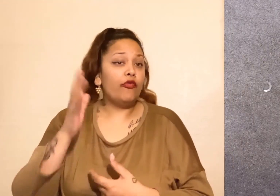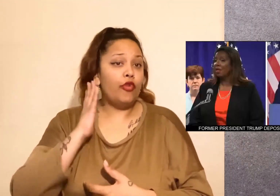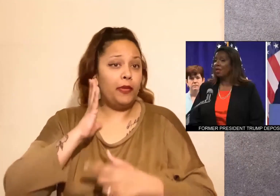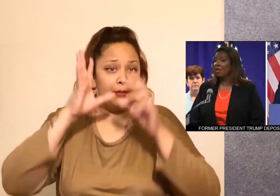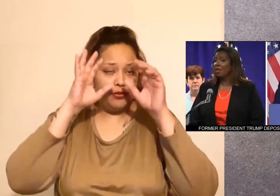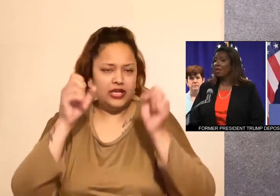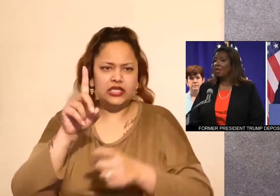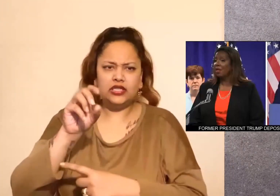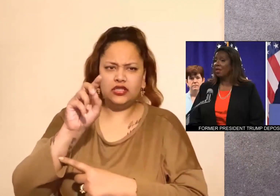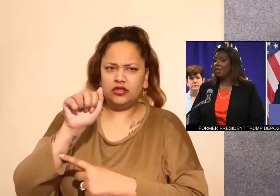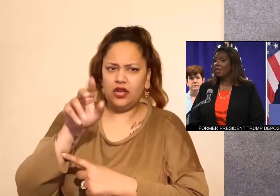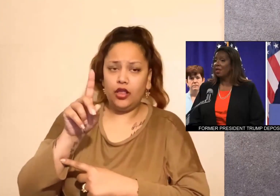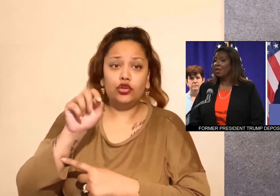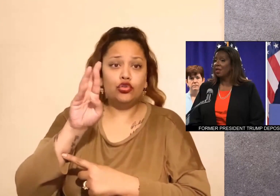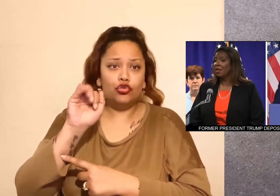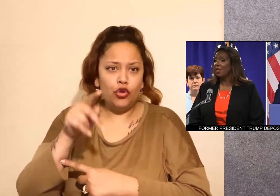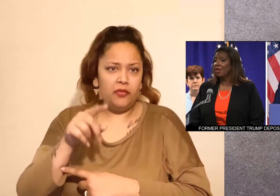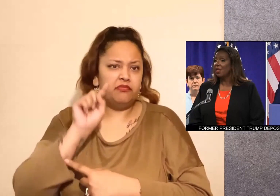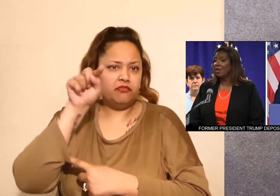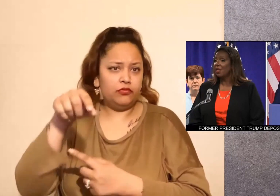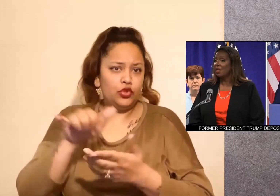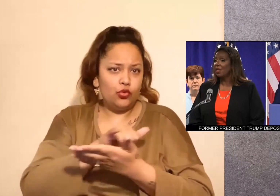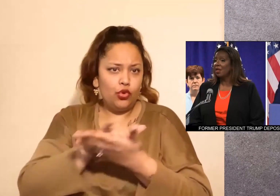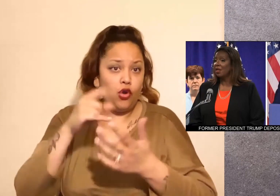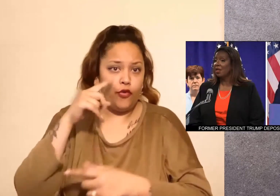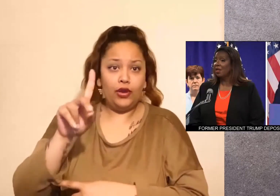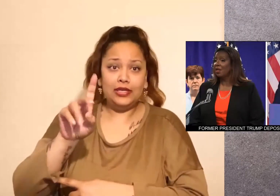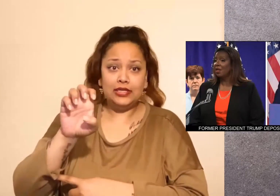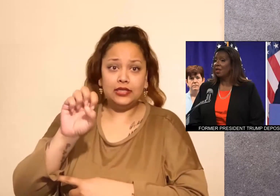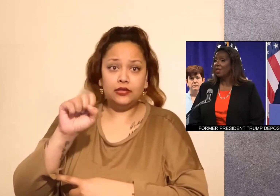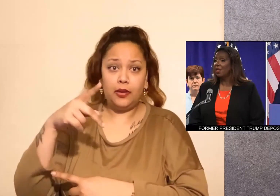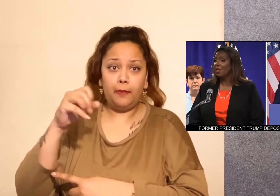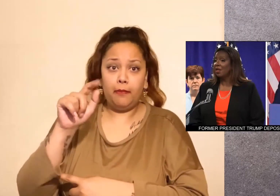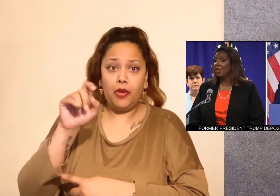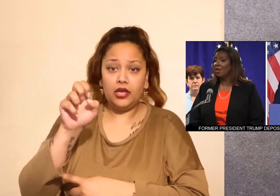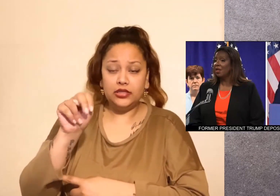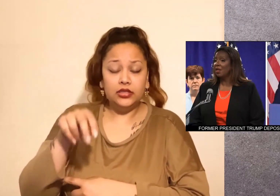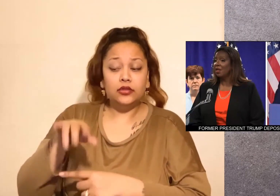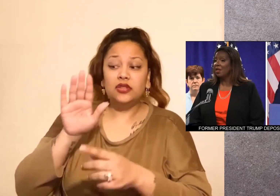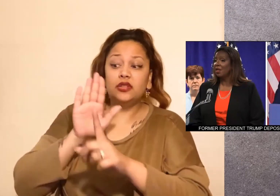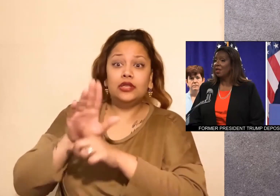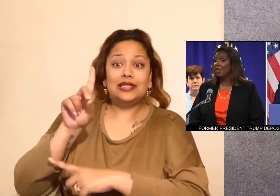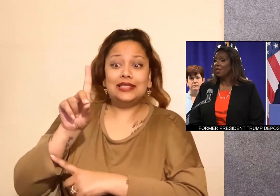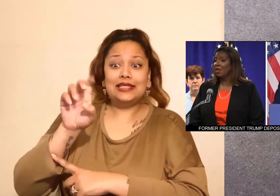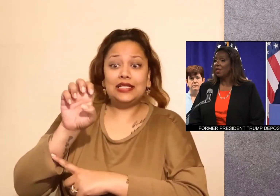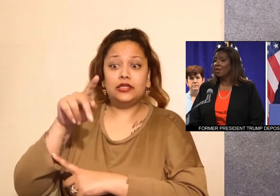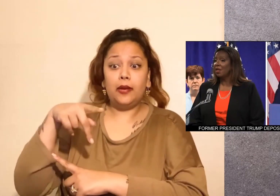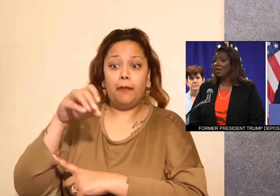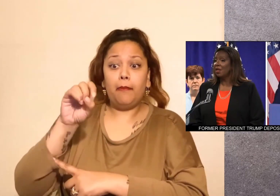what's happening today former President Donald Trump was in New York today for a deposition